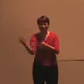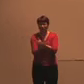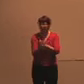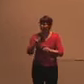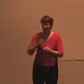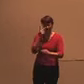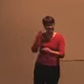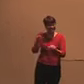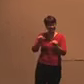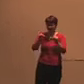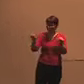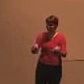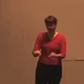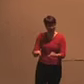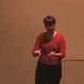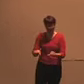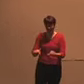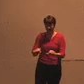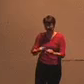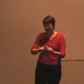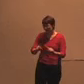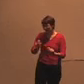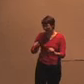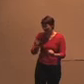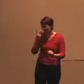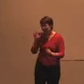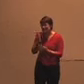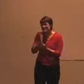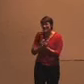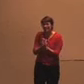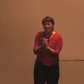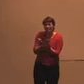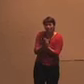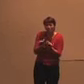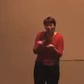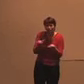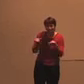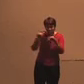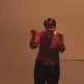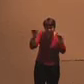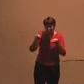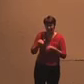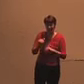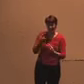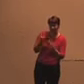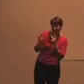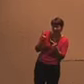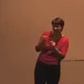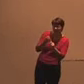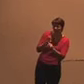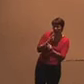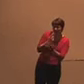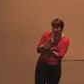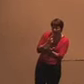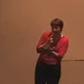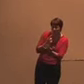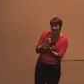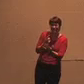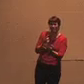but you will see some bookshelves. It's standing inside of the campus.